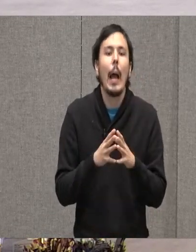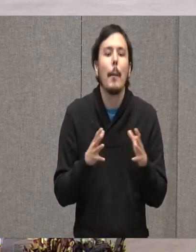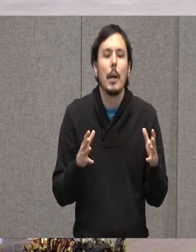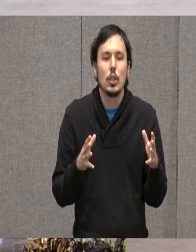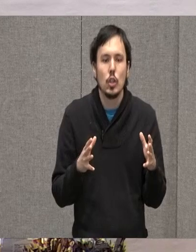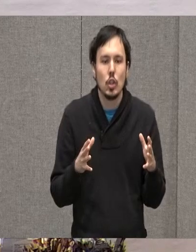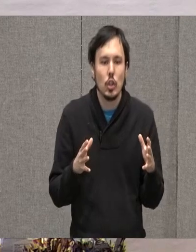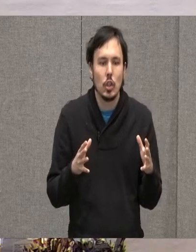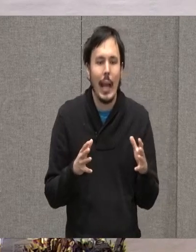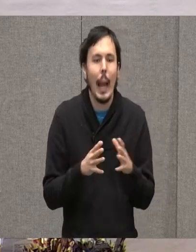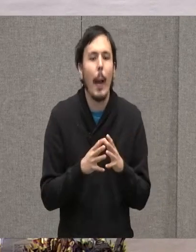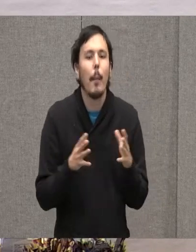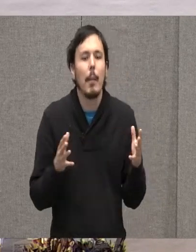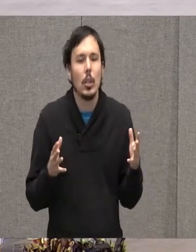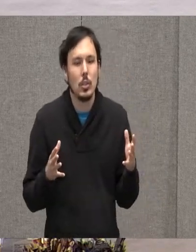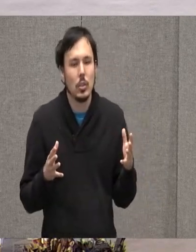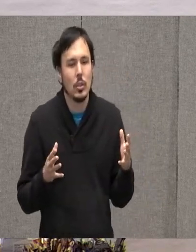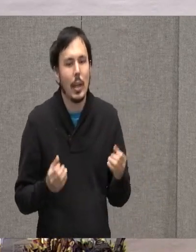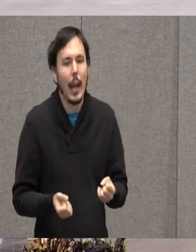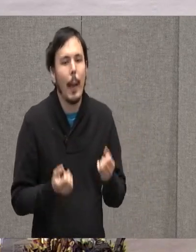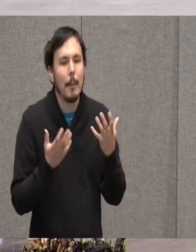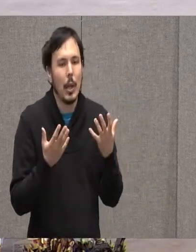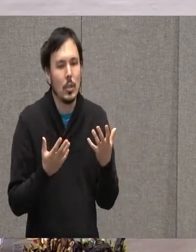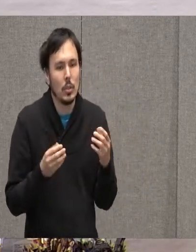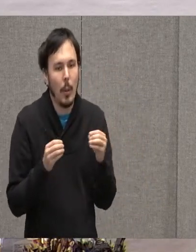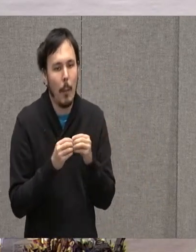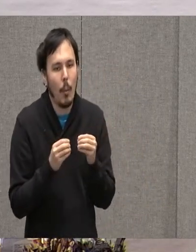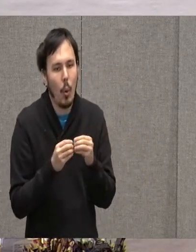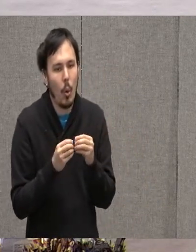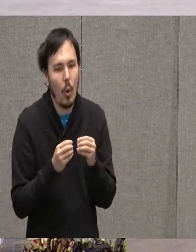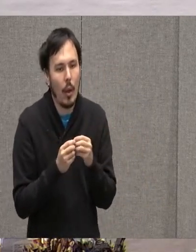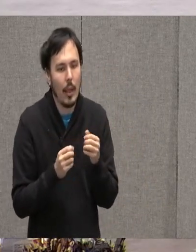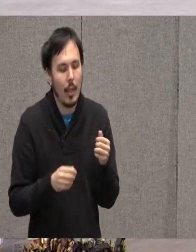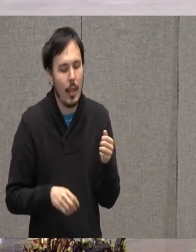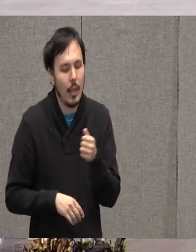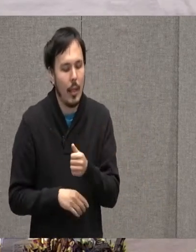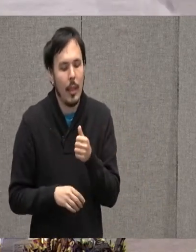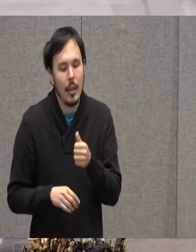Then of course show your work. Let's go back to number one,